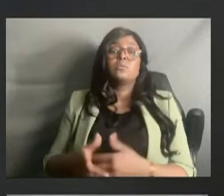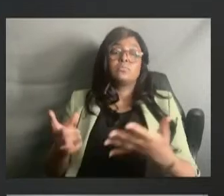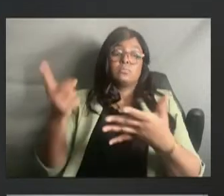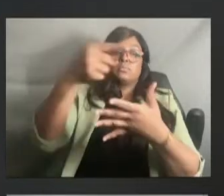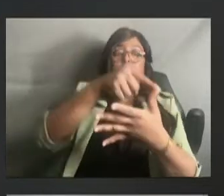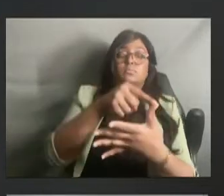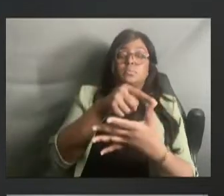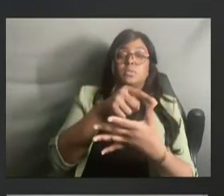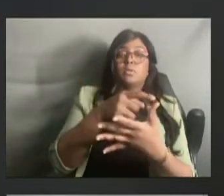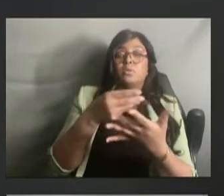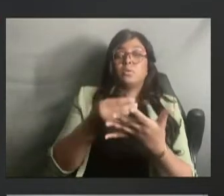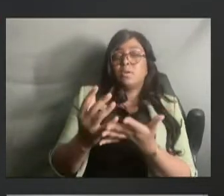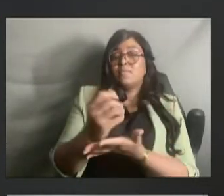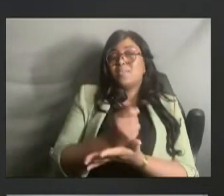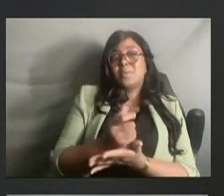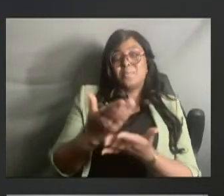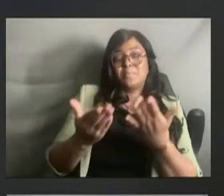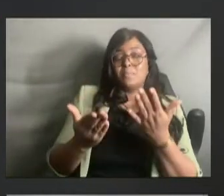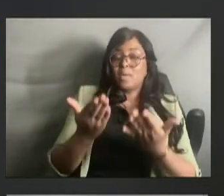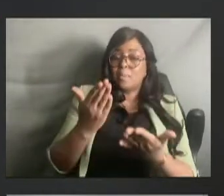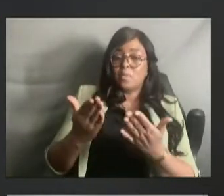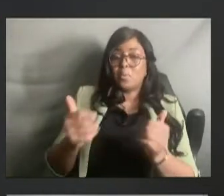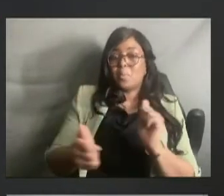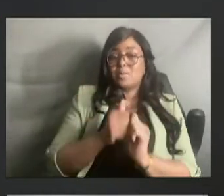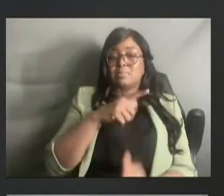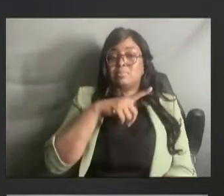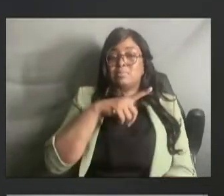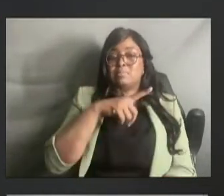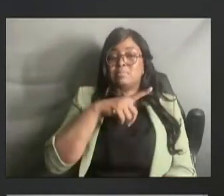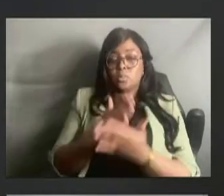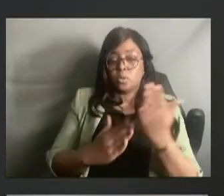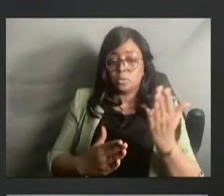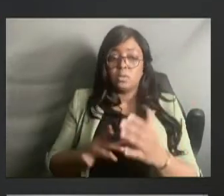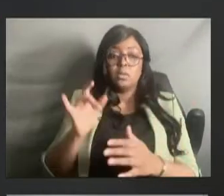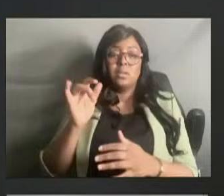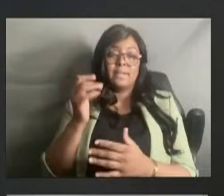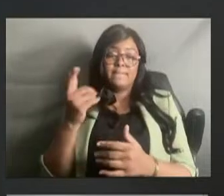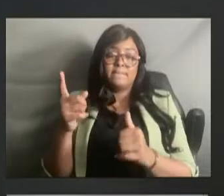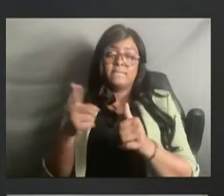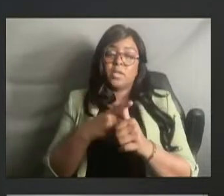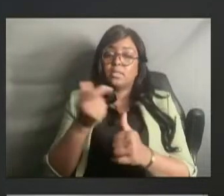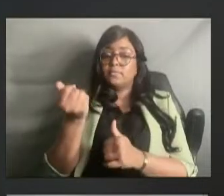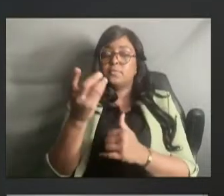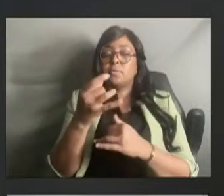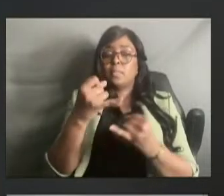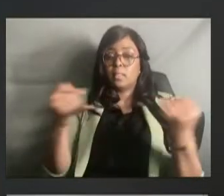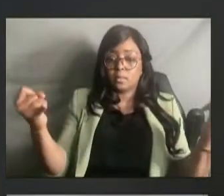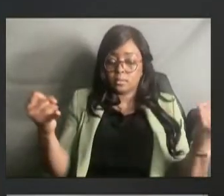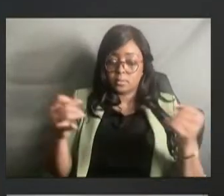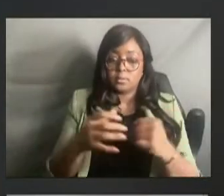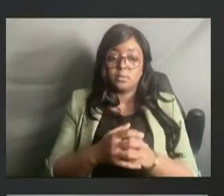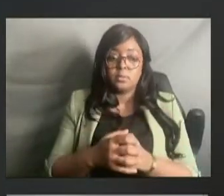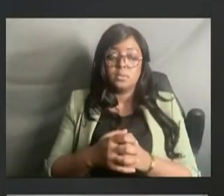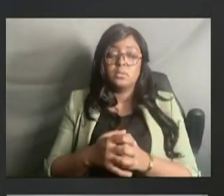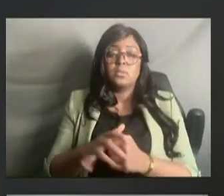so we'll jump right in with revenue. And unfortunately this is probably the ugliest part. So